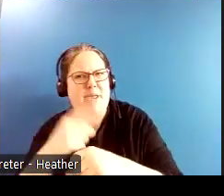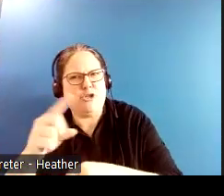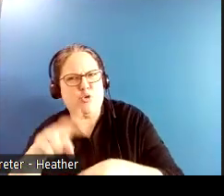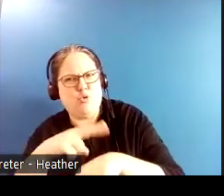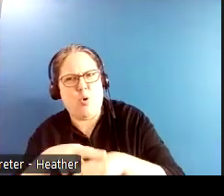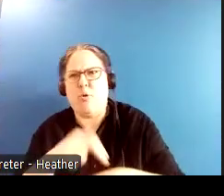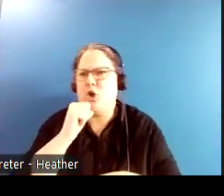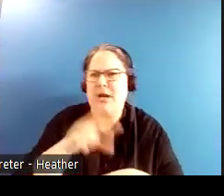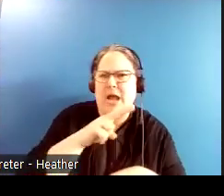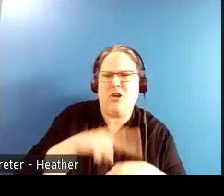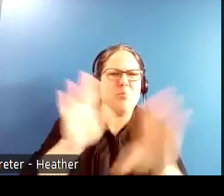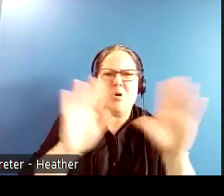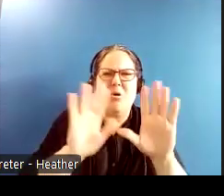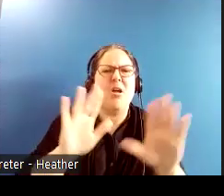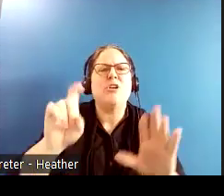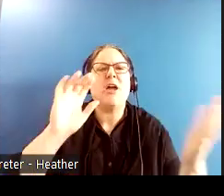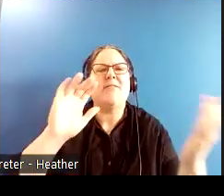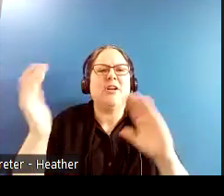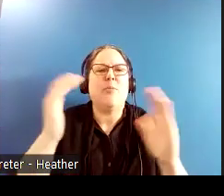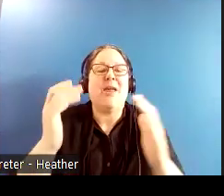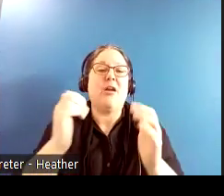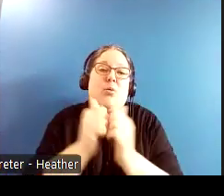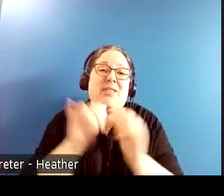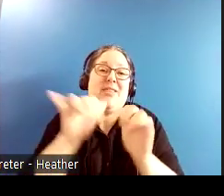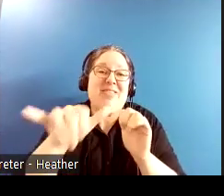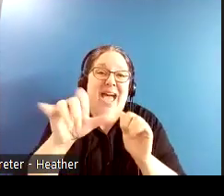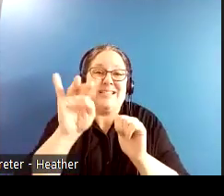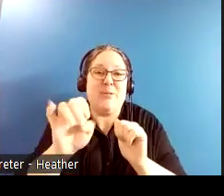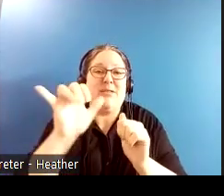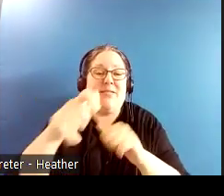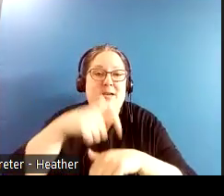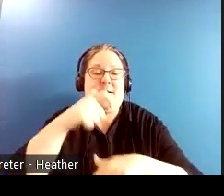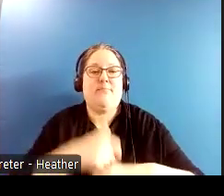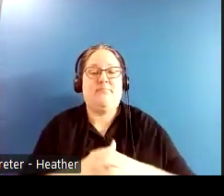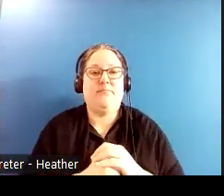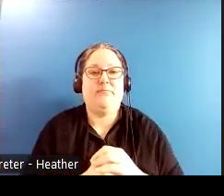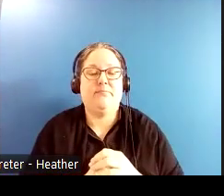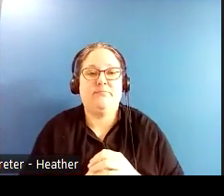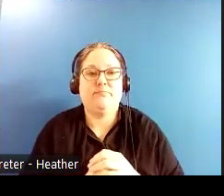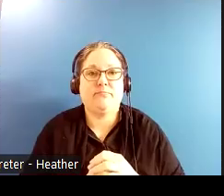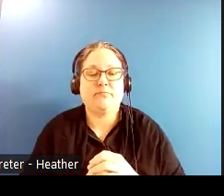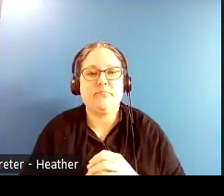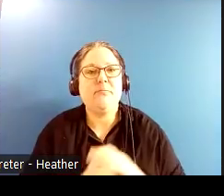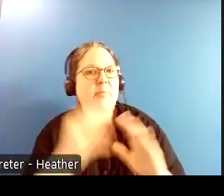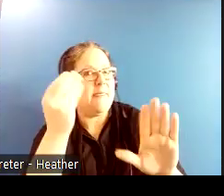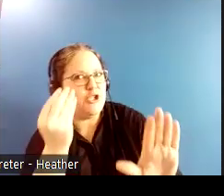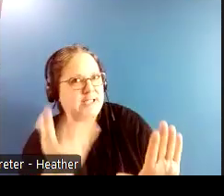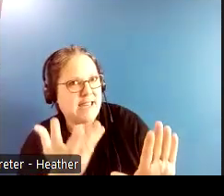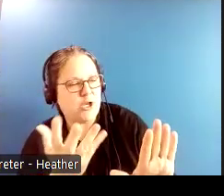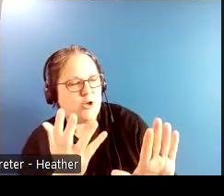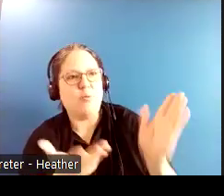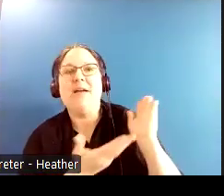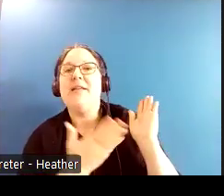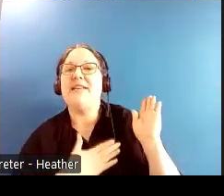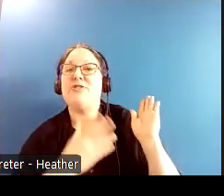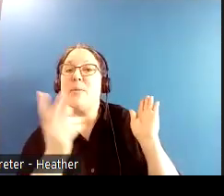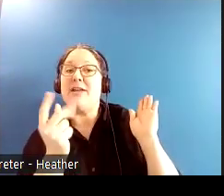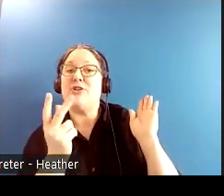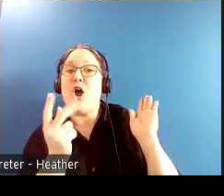your location in statistical space. Uh little side note, uh these are my two dogs, Darwin and Gton,